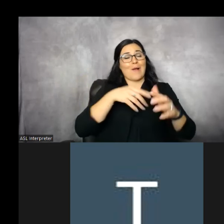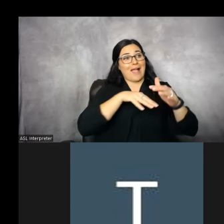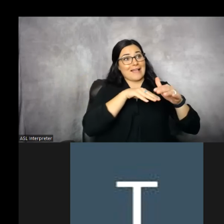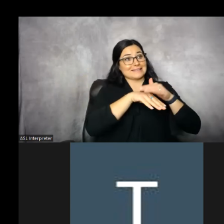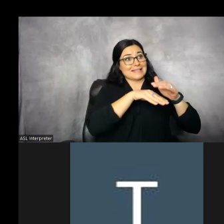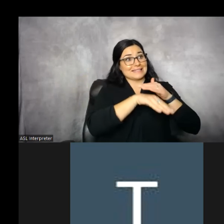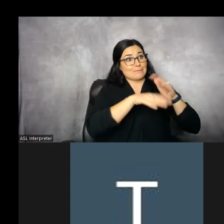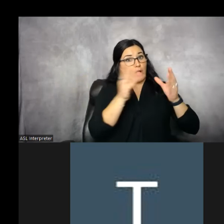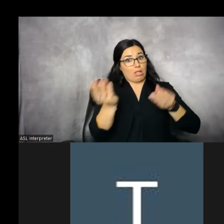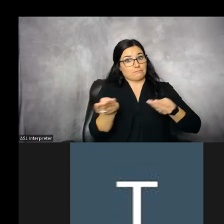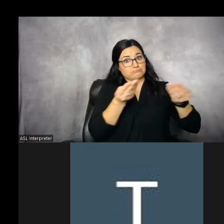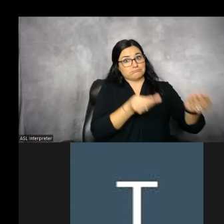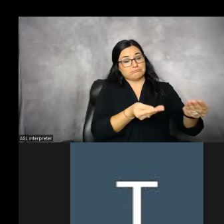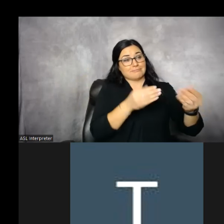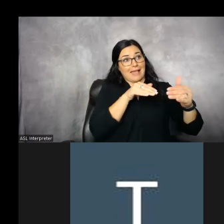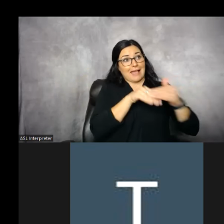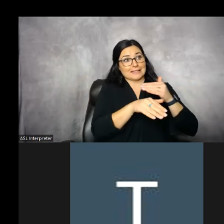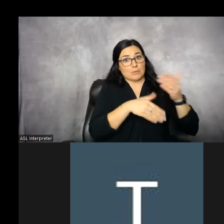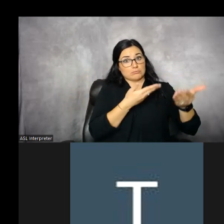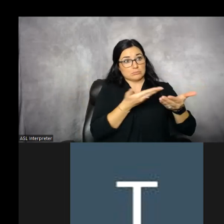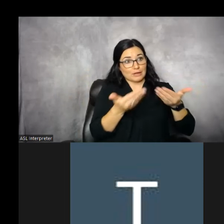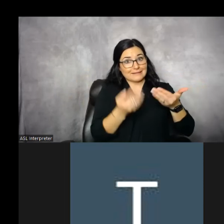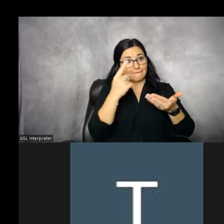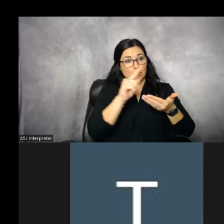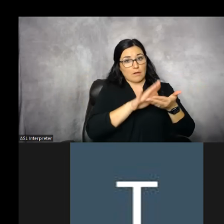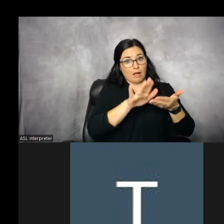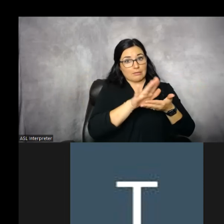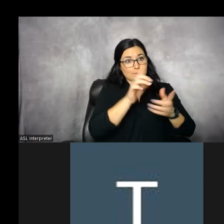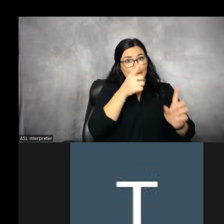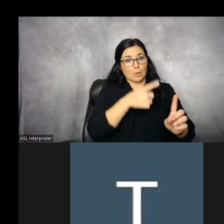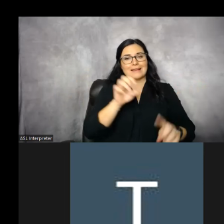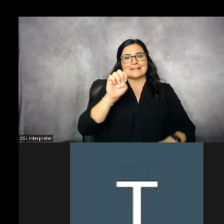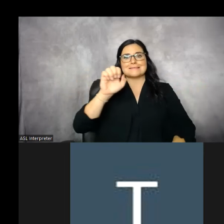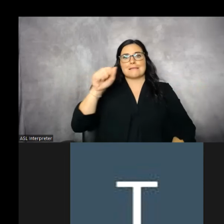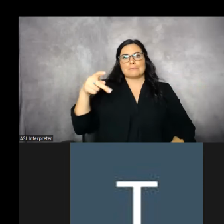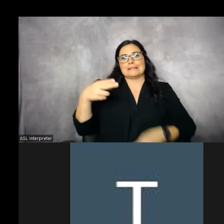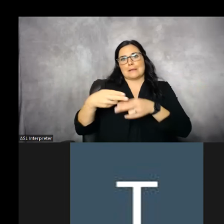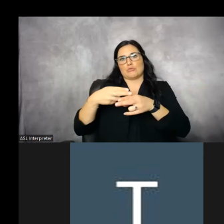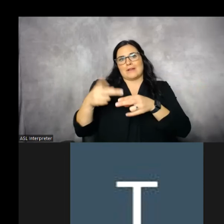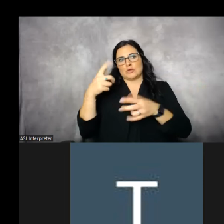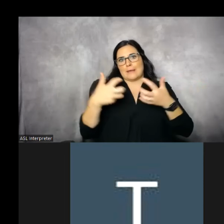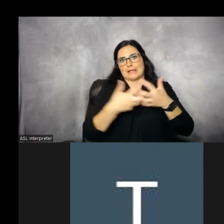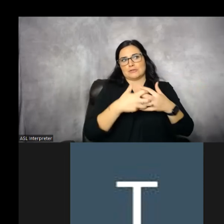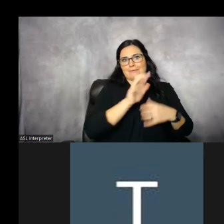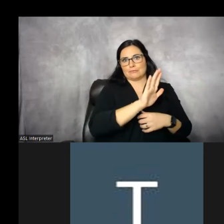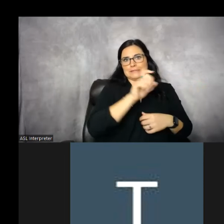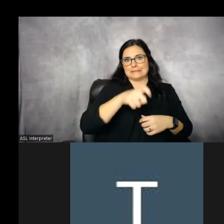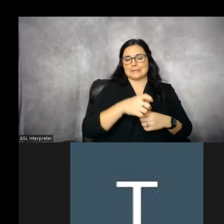or acquisition processes for a college? Because there's three --